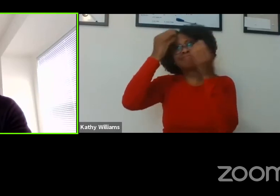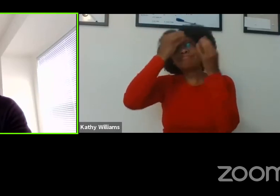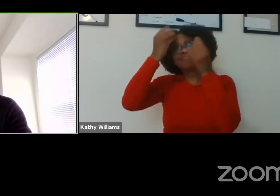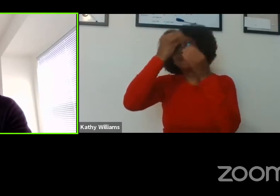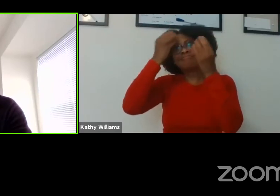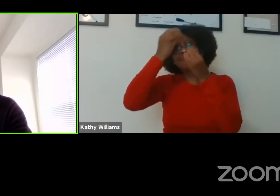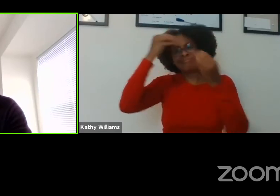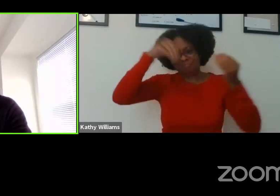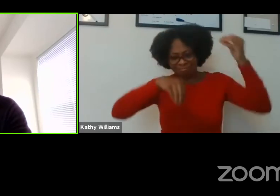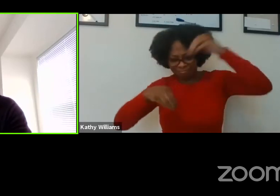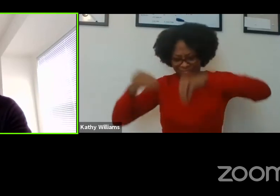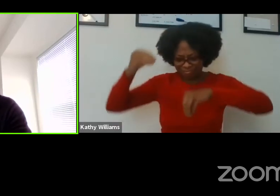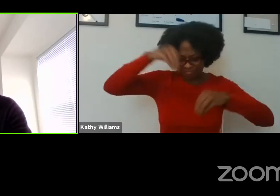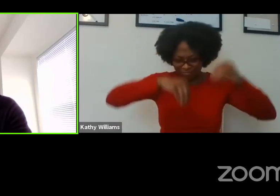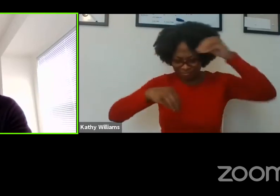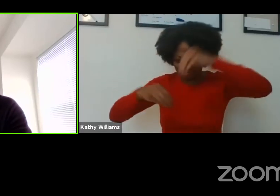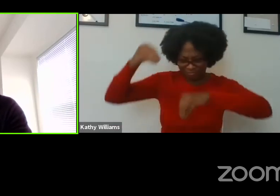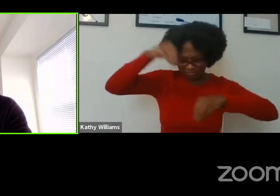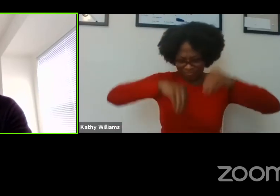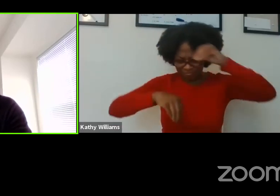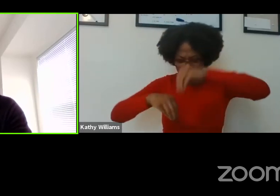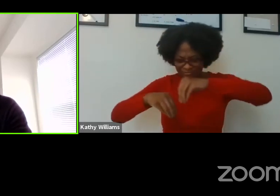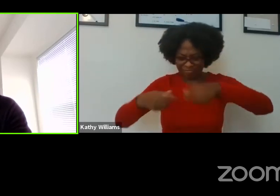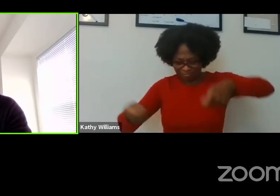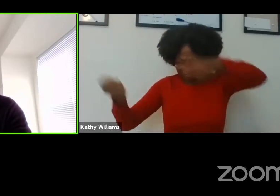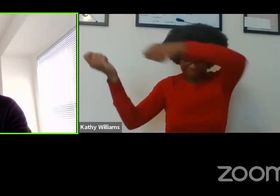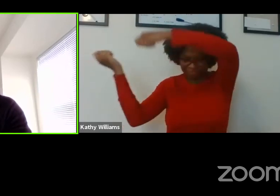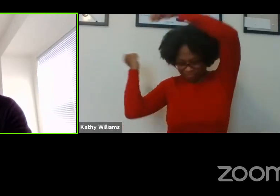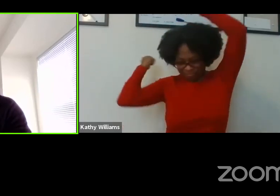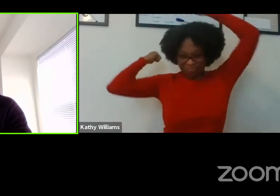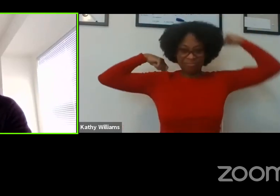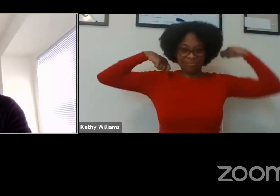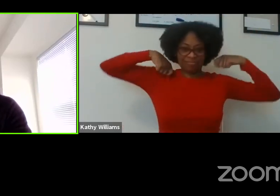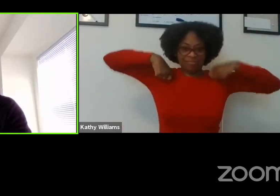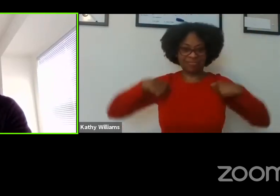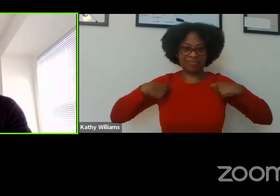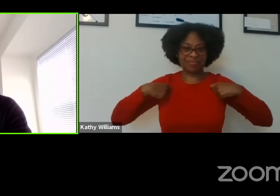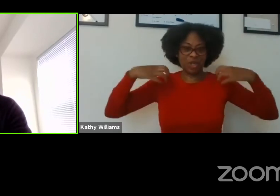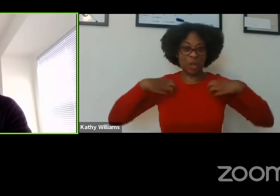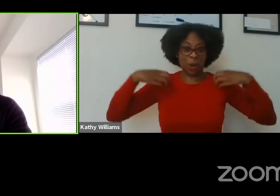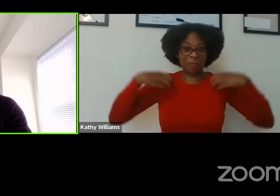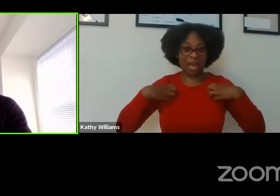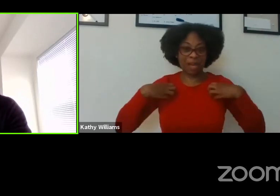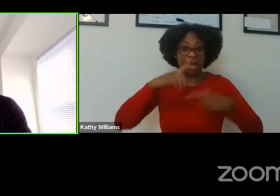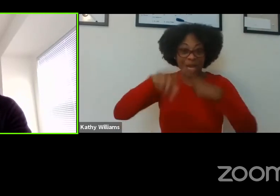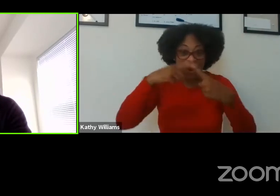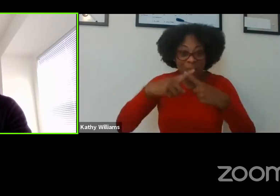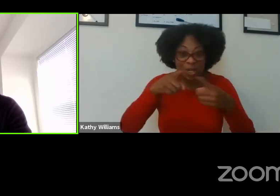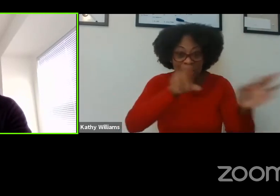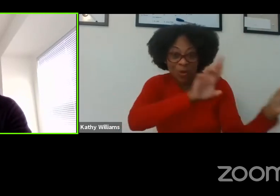And when you are ready, you will be able to take that backpack and take those items in